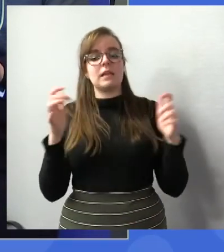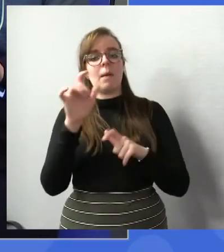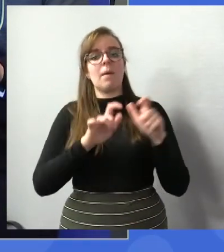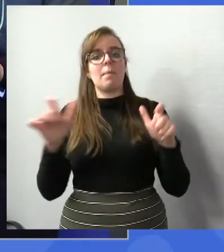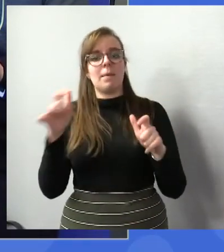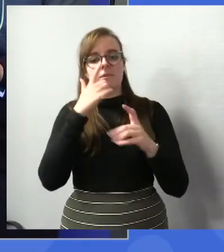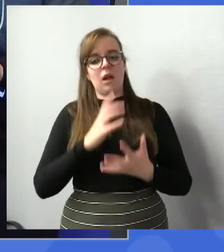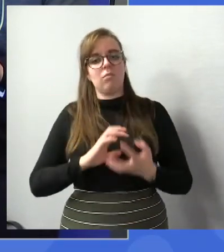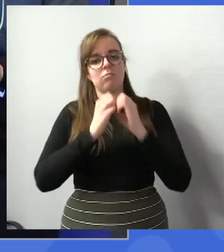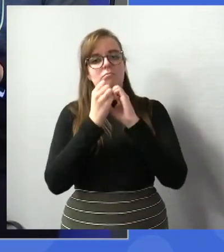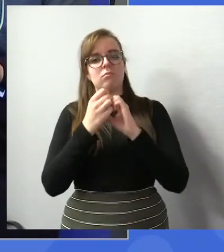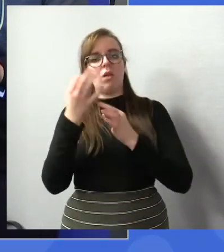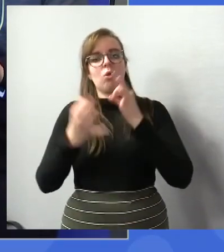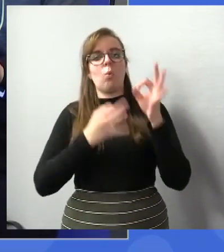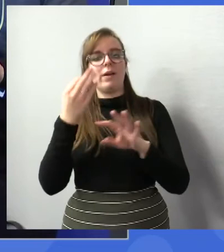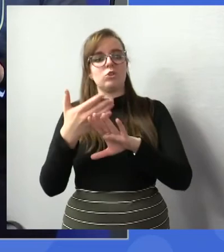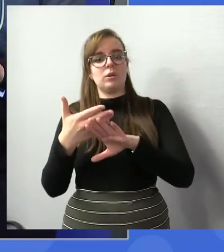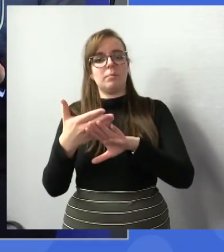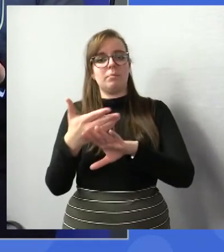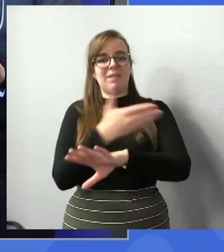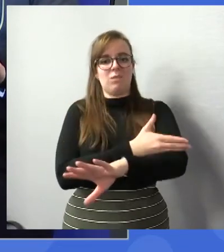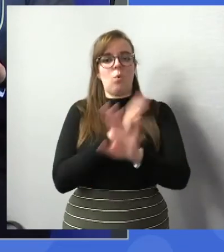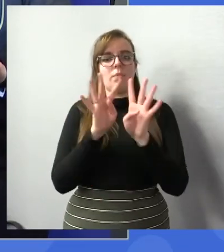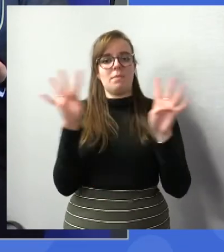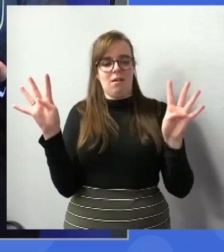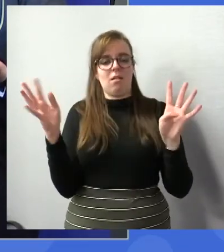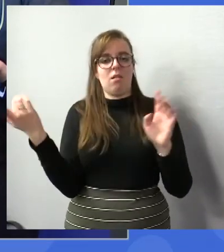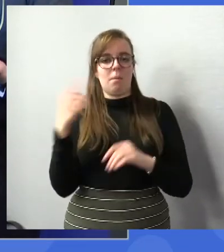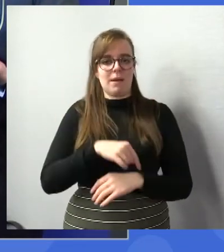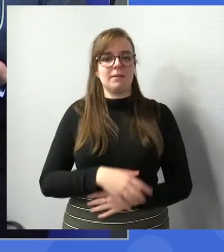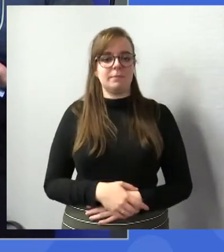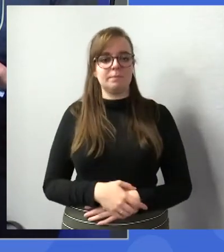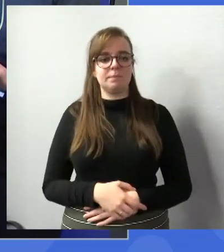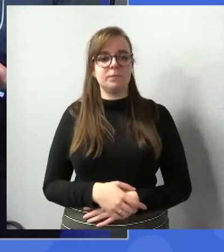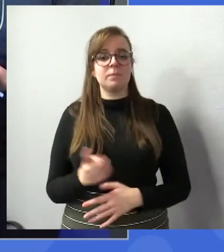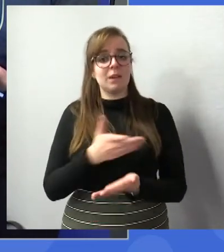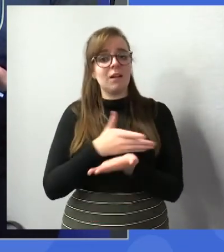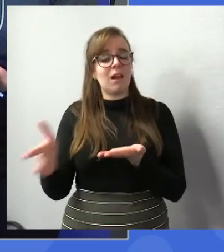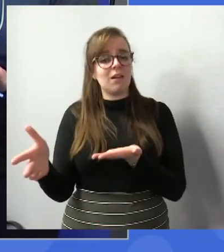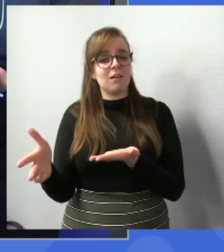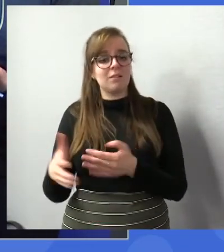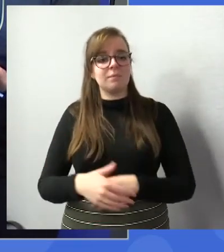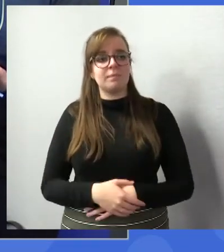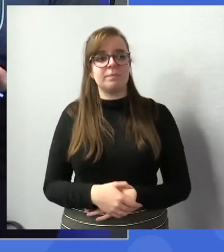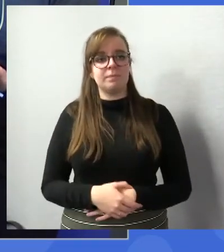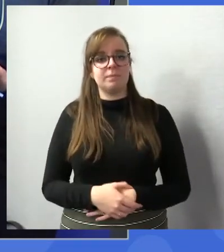questions prior to the panel coming back okay so is that clear okay so if you